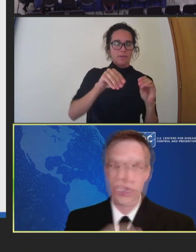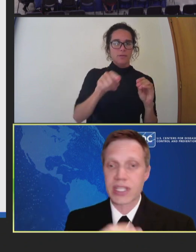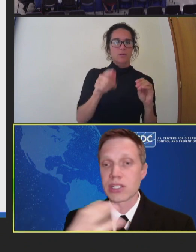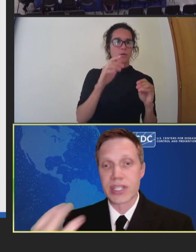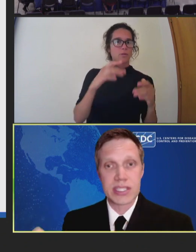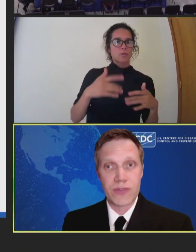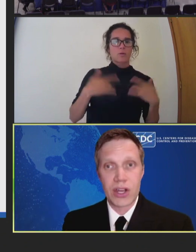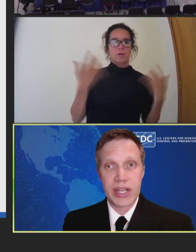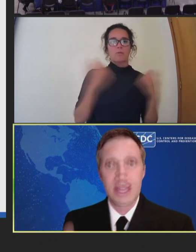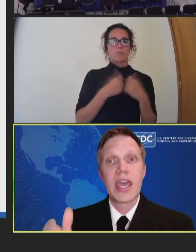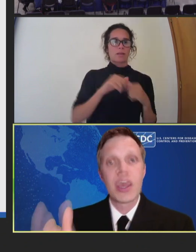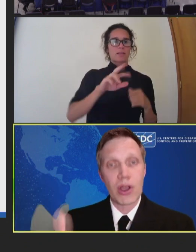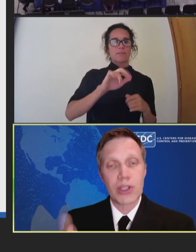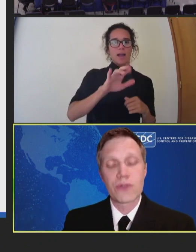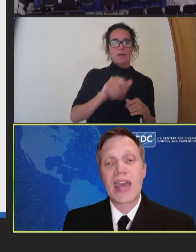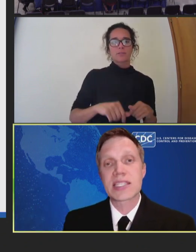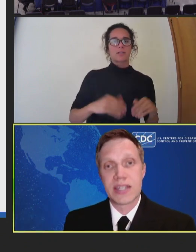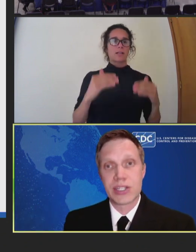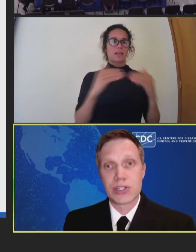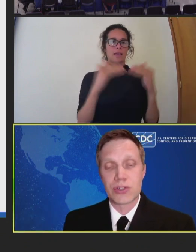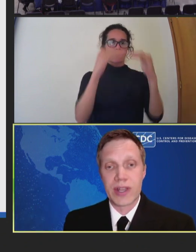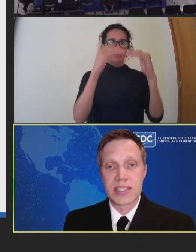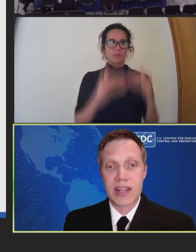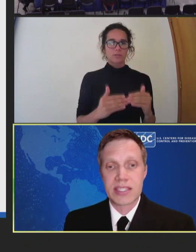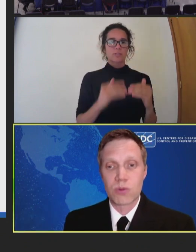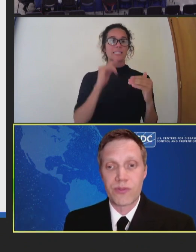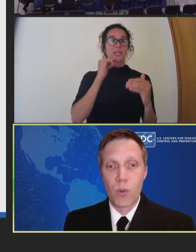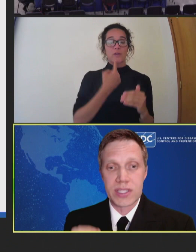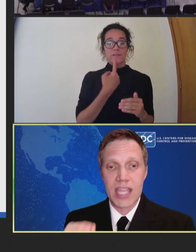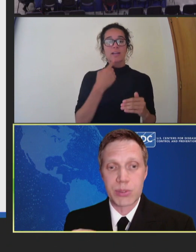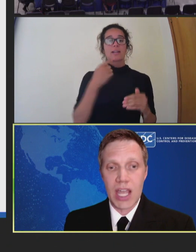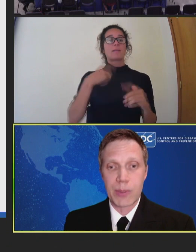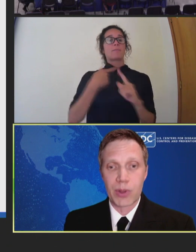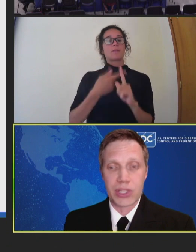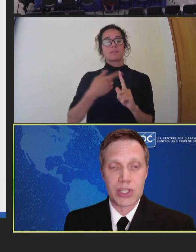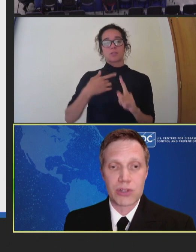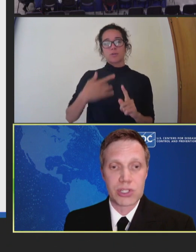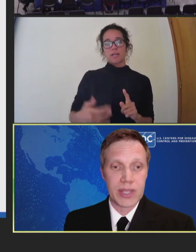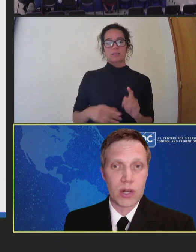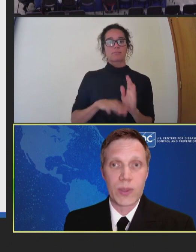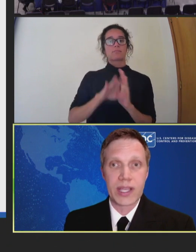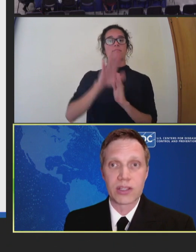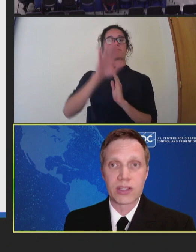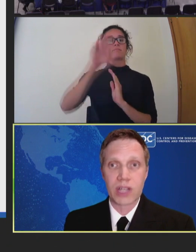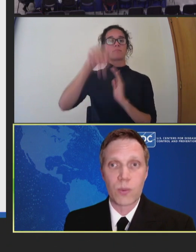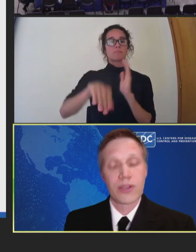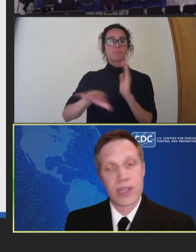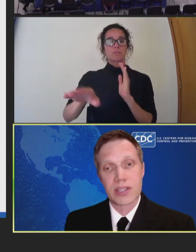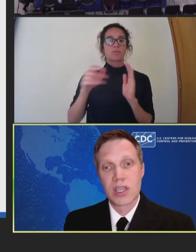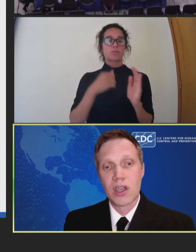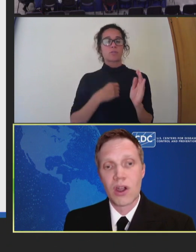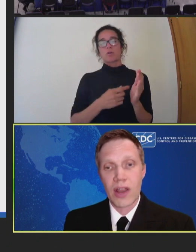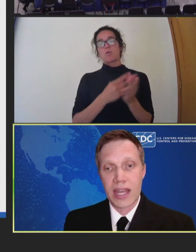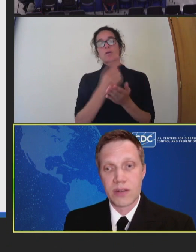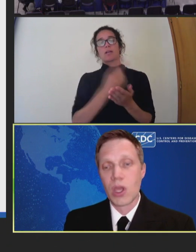illness severity, but also, vaccination trends. And that's sort of a one-stop shop people can just go to and get a weekly look at where things are headed.